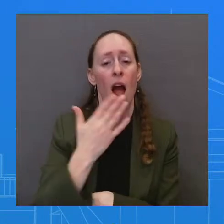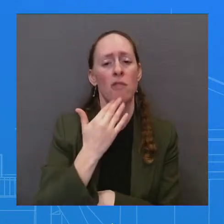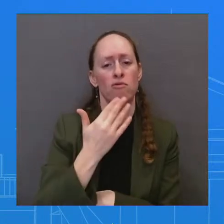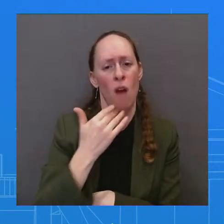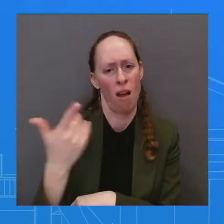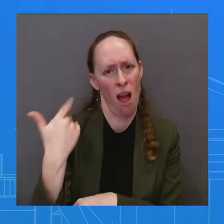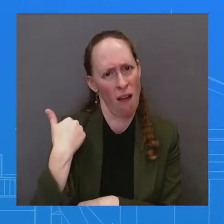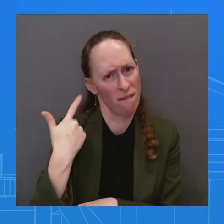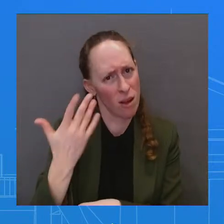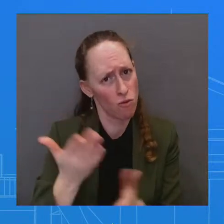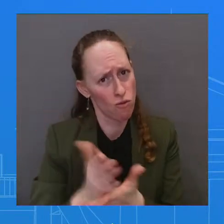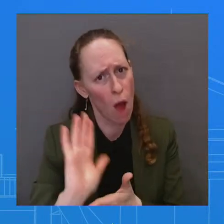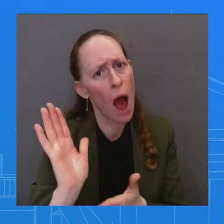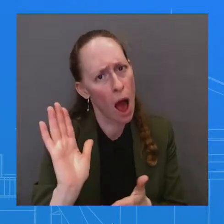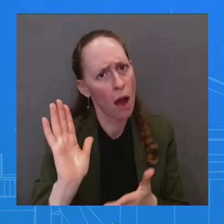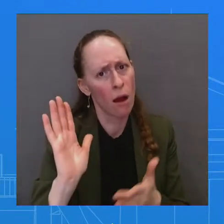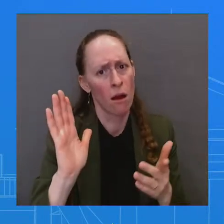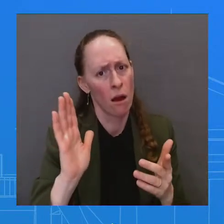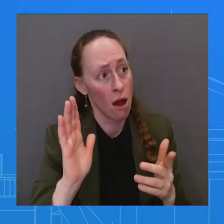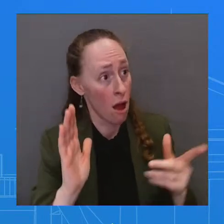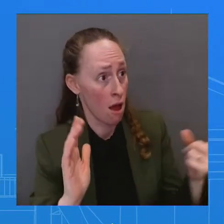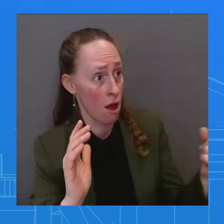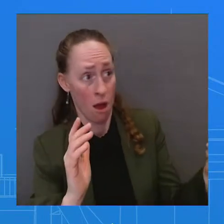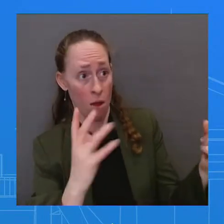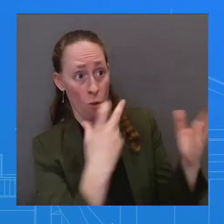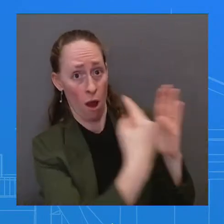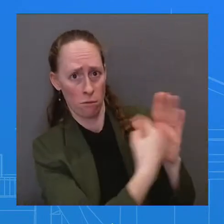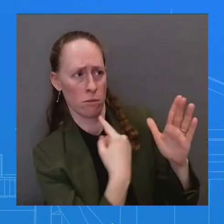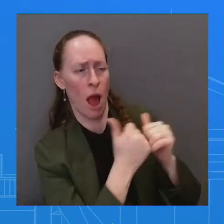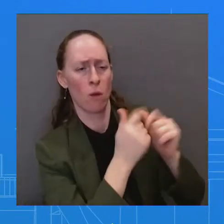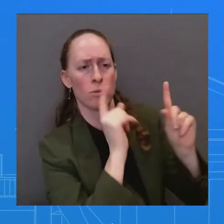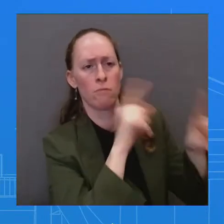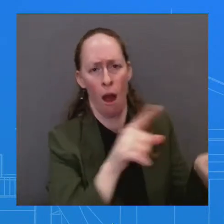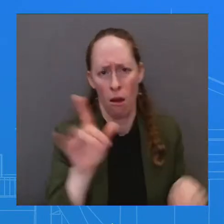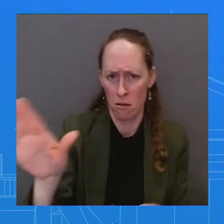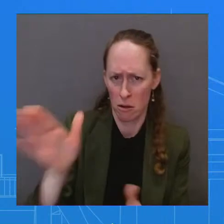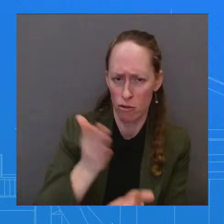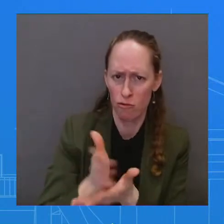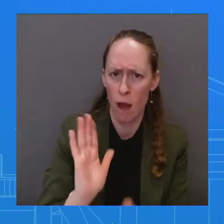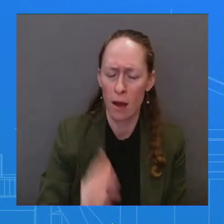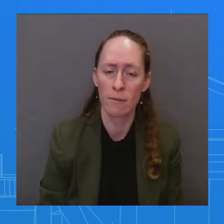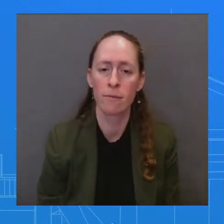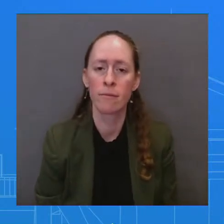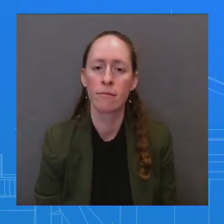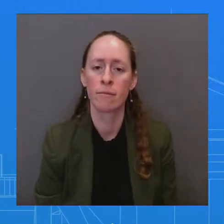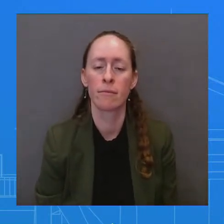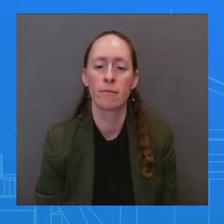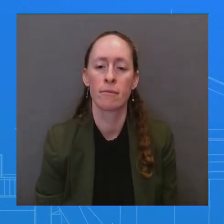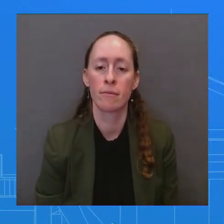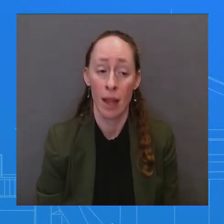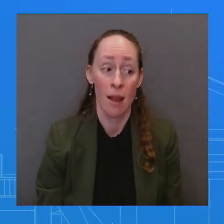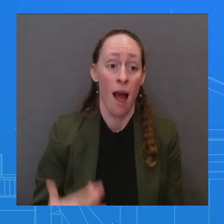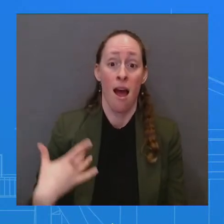personally led an incredible surge of humanitarian assistance. No other nation but the United States and no other leader